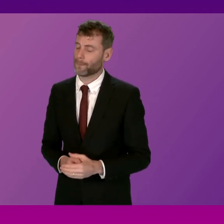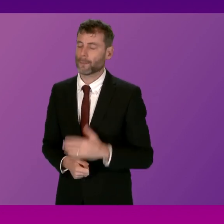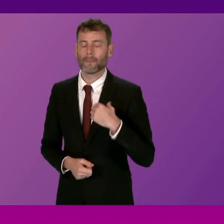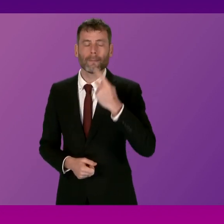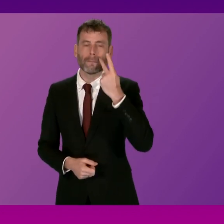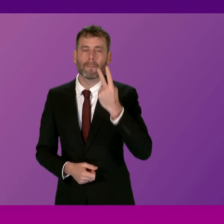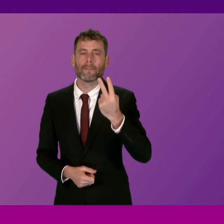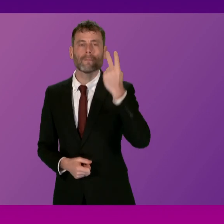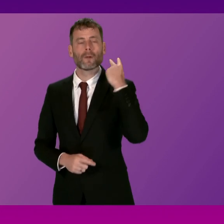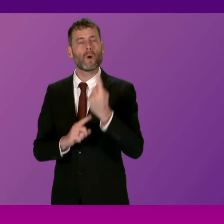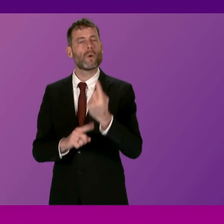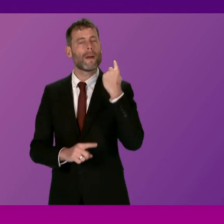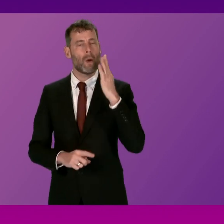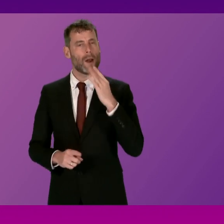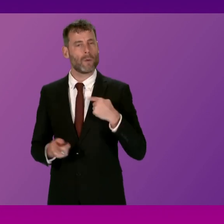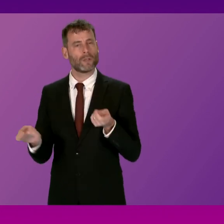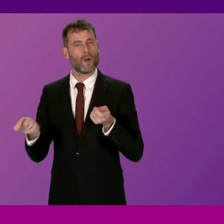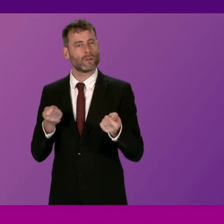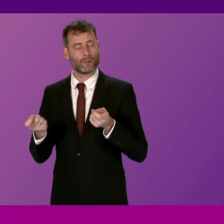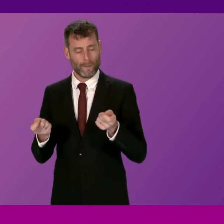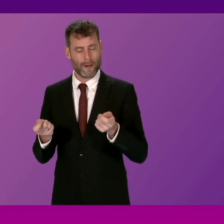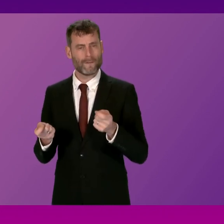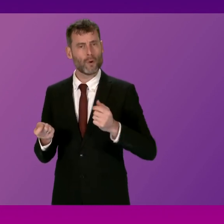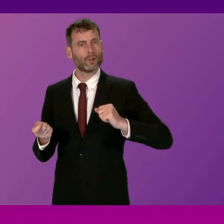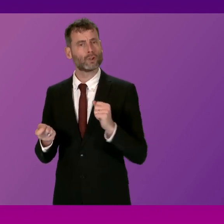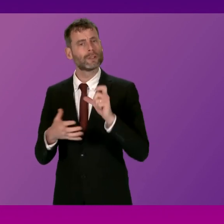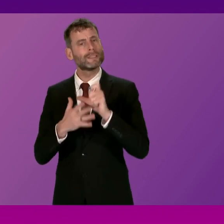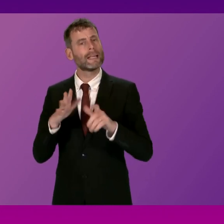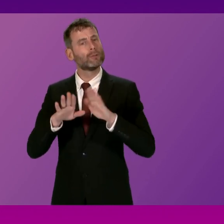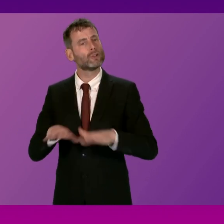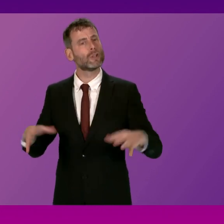belatedly provide its Immediate Priorities Plan with the political resource and leadership that it has, until now, lacked.” I am grateful to the Government for bringing its motion to the chamber for debate. When I think back to my time as convener of the for Scotland’s disabled children coalition, I can see that we have travelled a great distance.